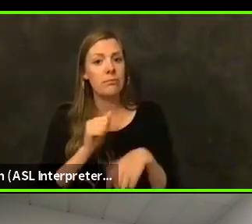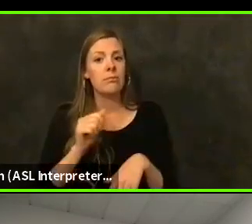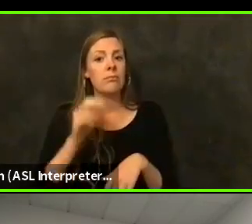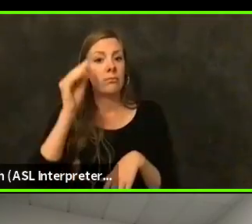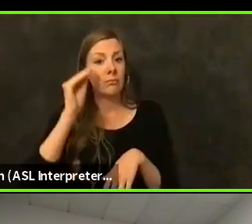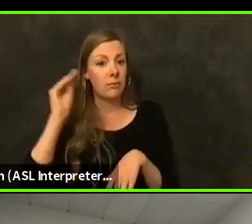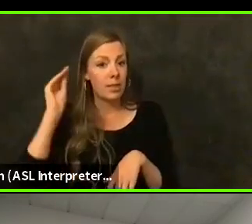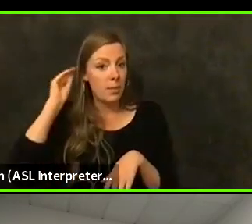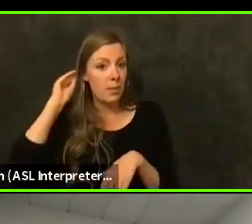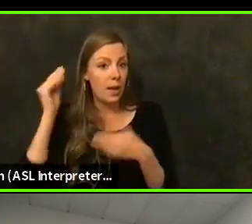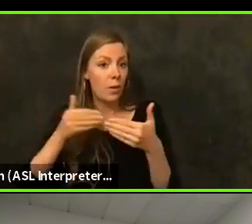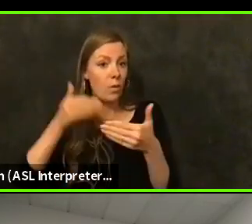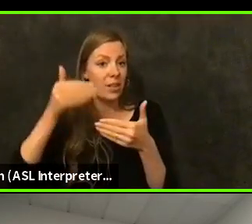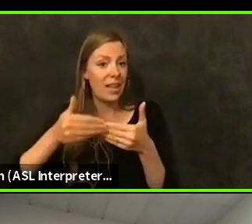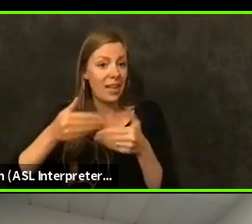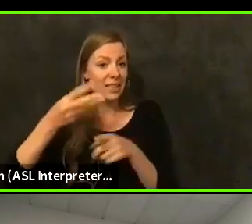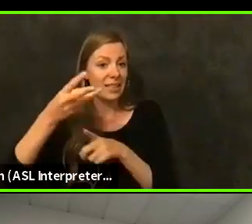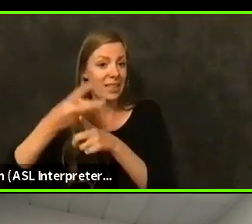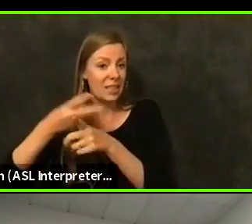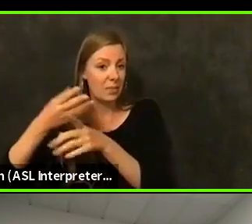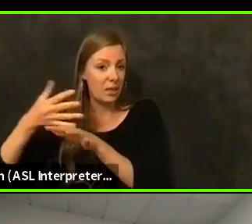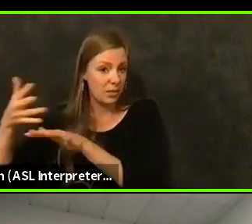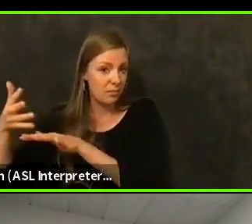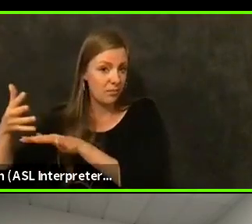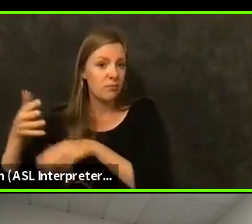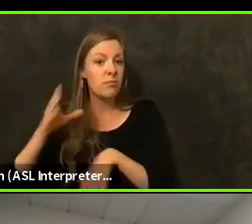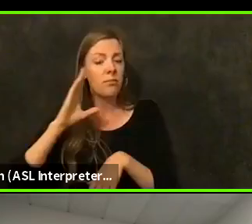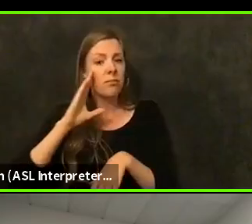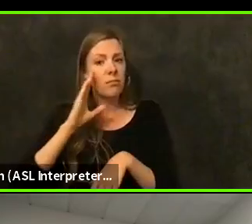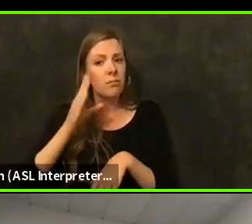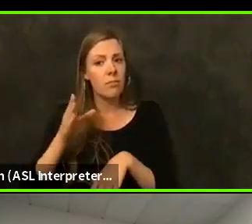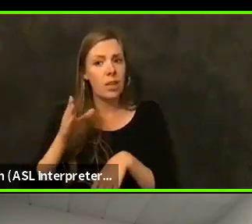over the next six months or so, there's going to be a lot of light at the